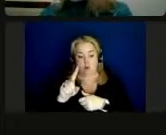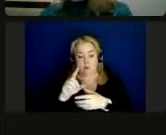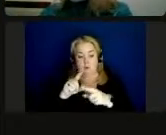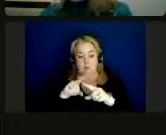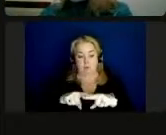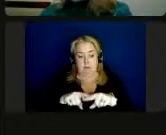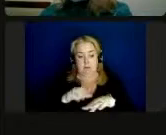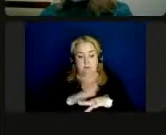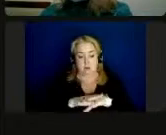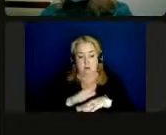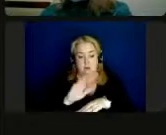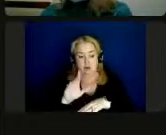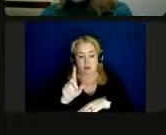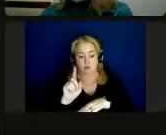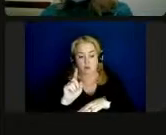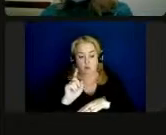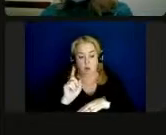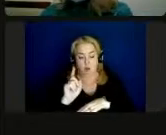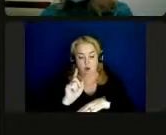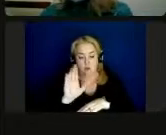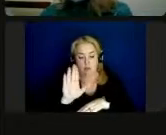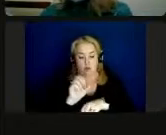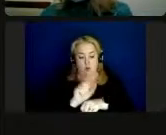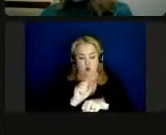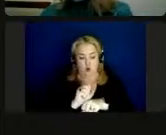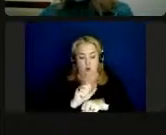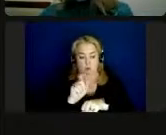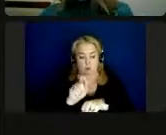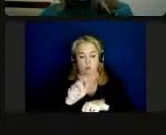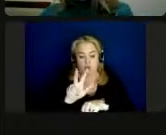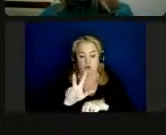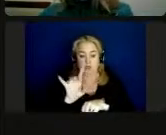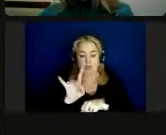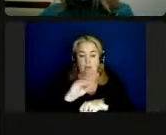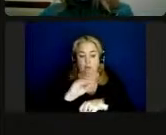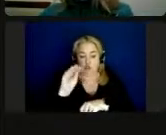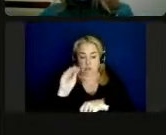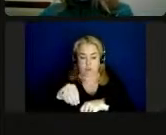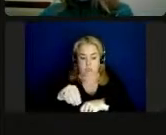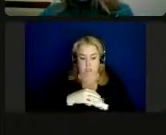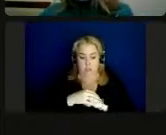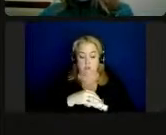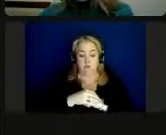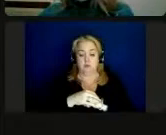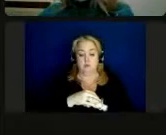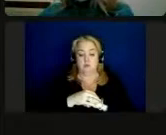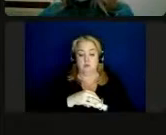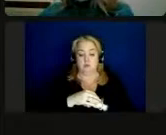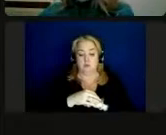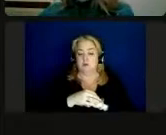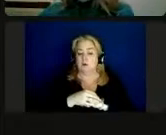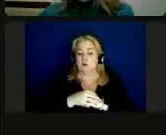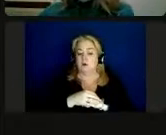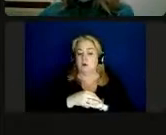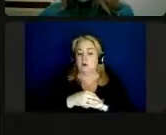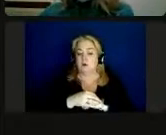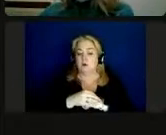REMEMBER BACK AT THE END OF A